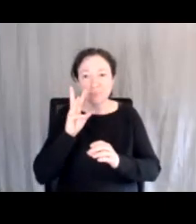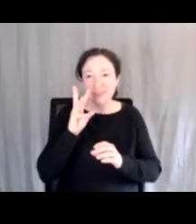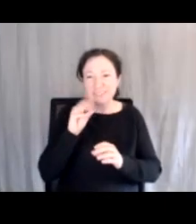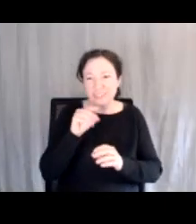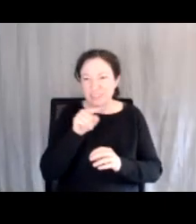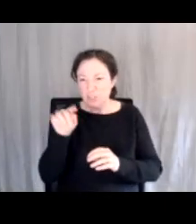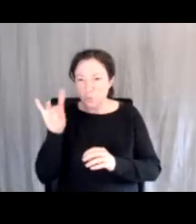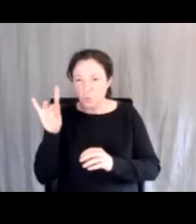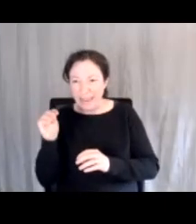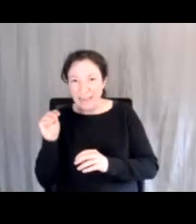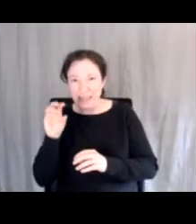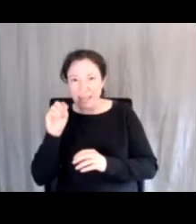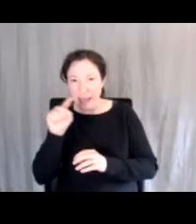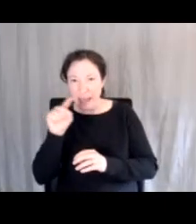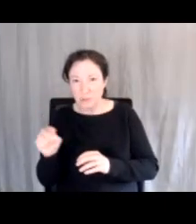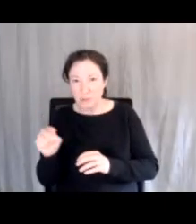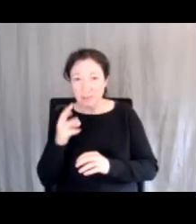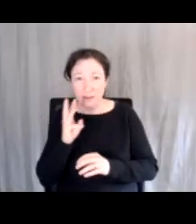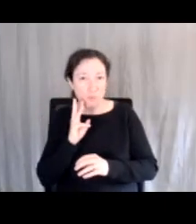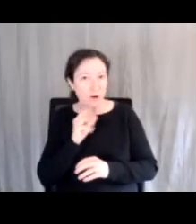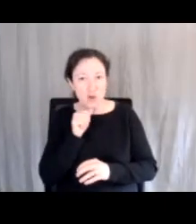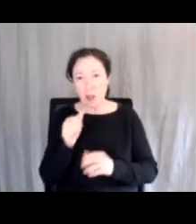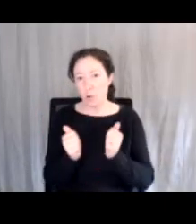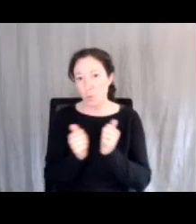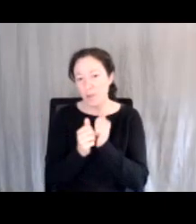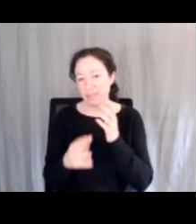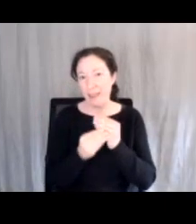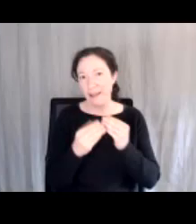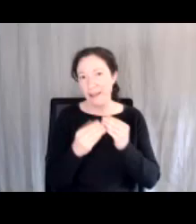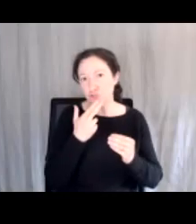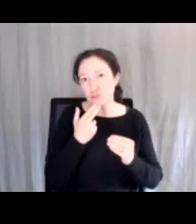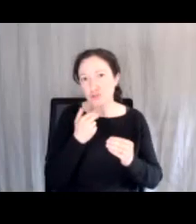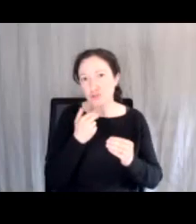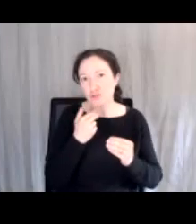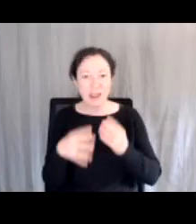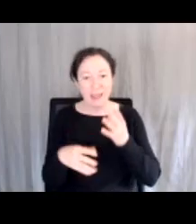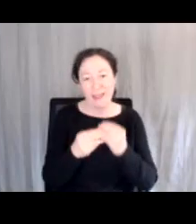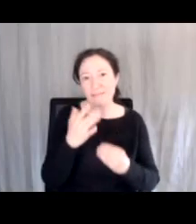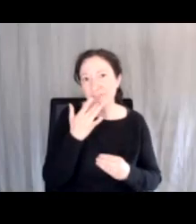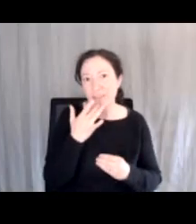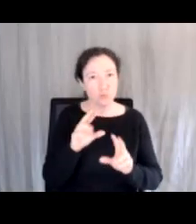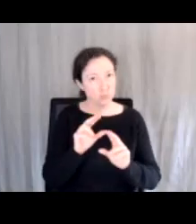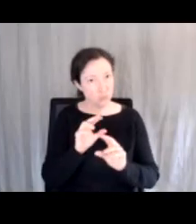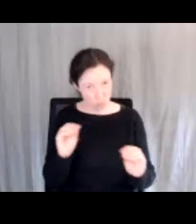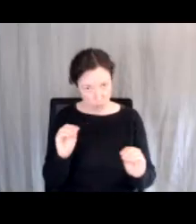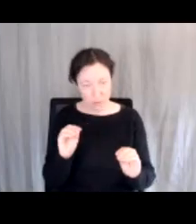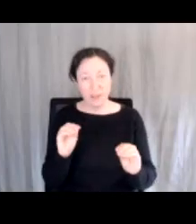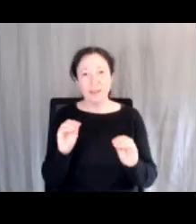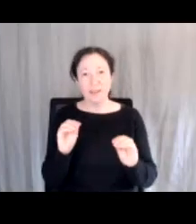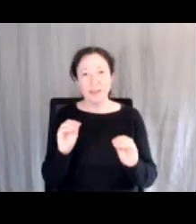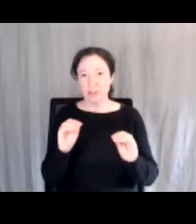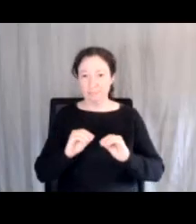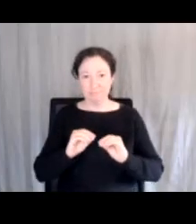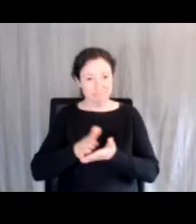artificially sweetened water, not, you know, a bunch of flavored water. Water. And some people don't like water. It's 'cause they're, they've lost some of that.